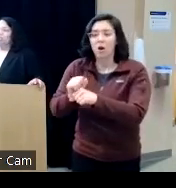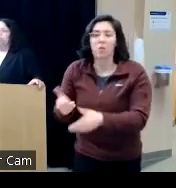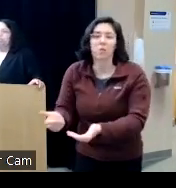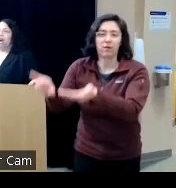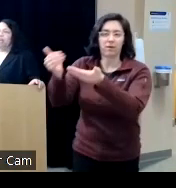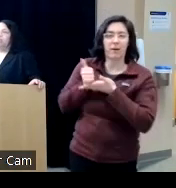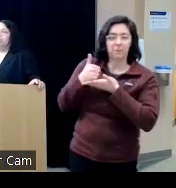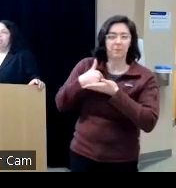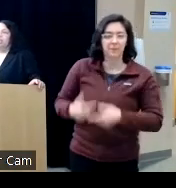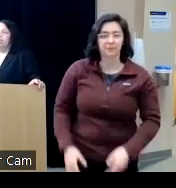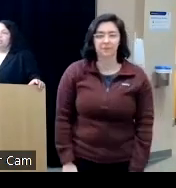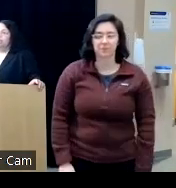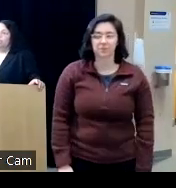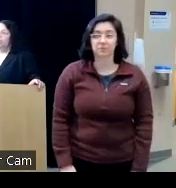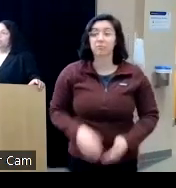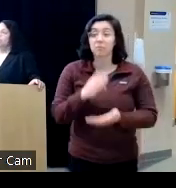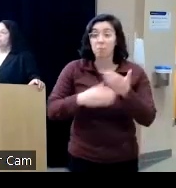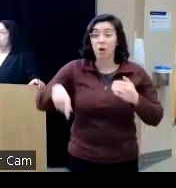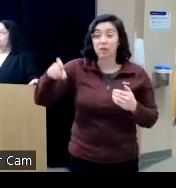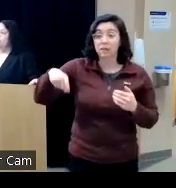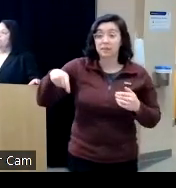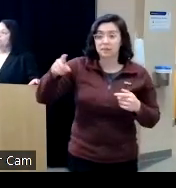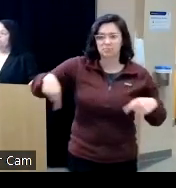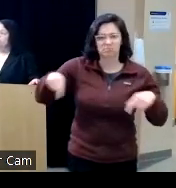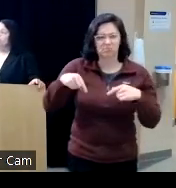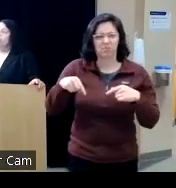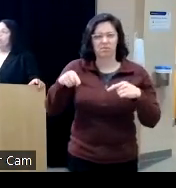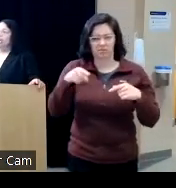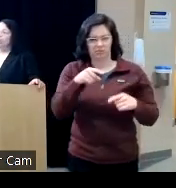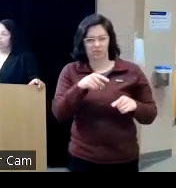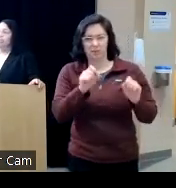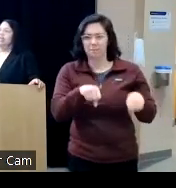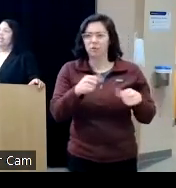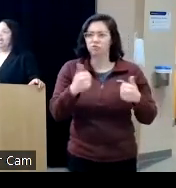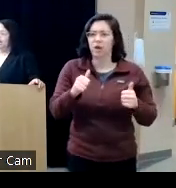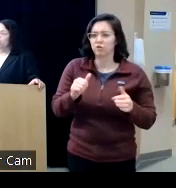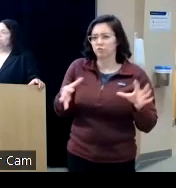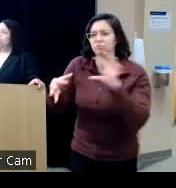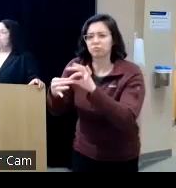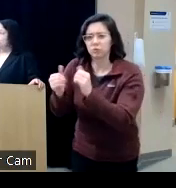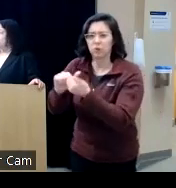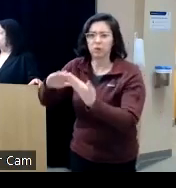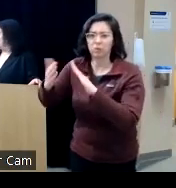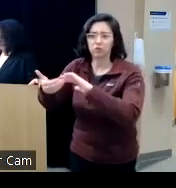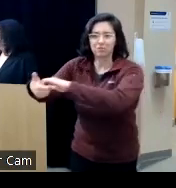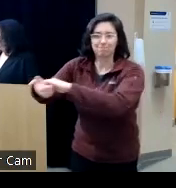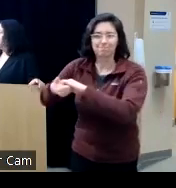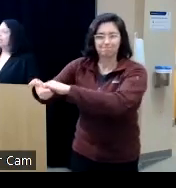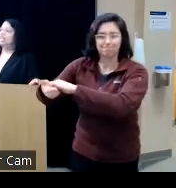so part of the need rests on this ability to build a community and academic partnership and